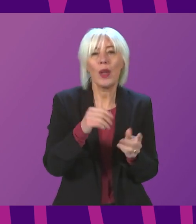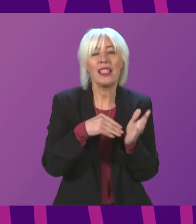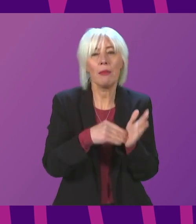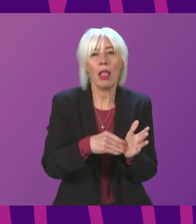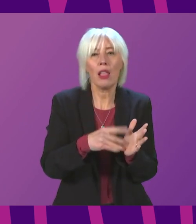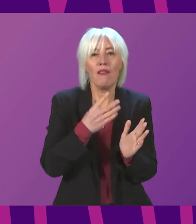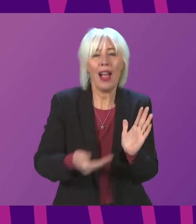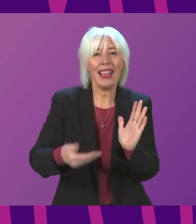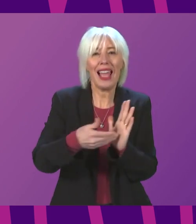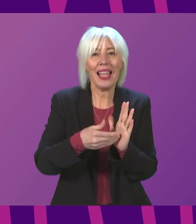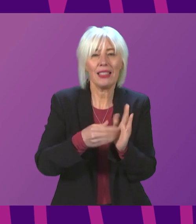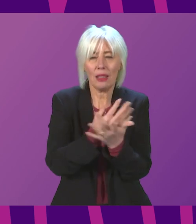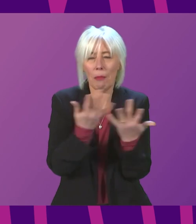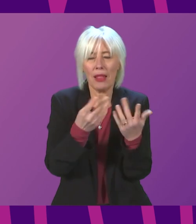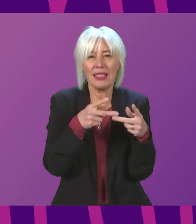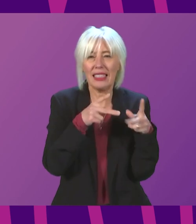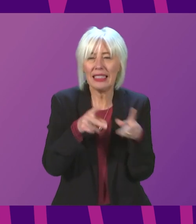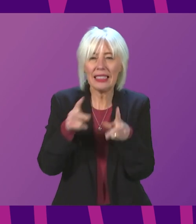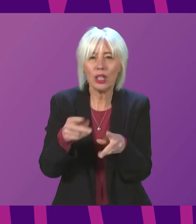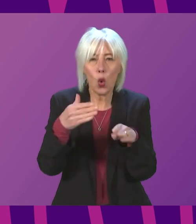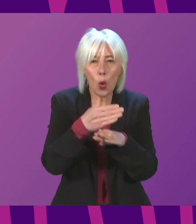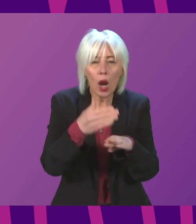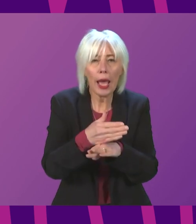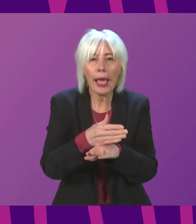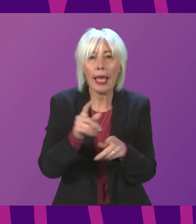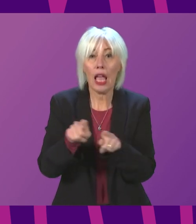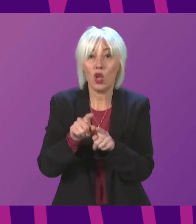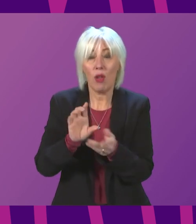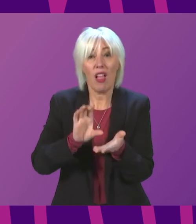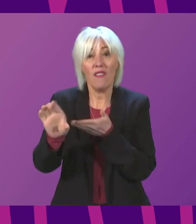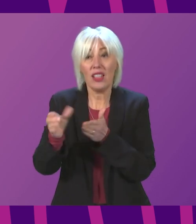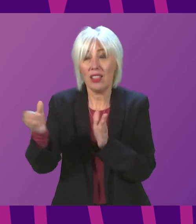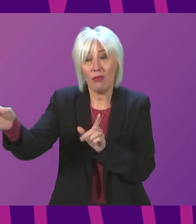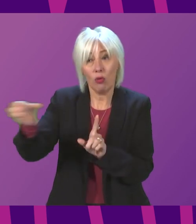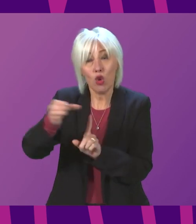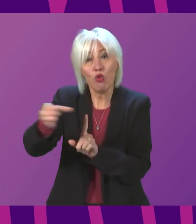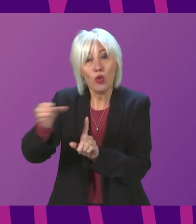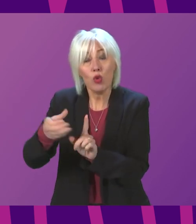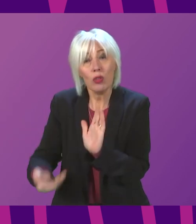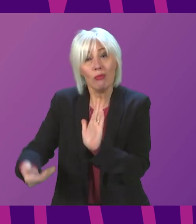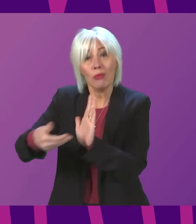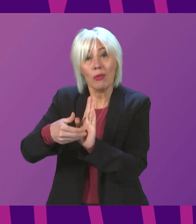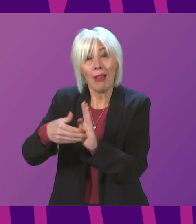and a further £15 million to recruit additional health support workers, which is on top of